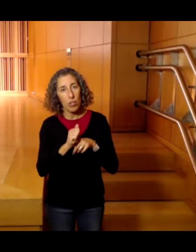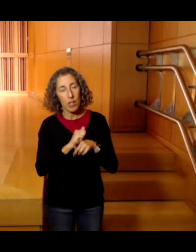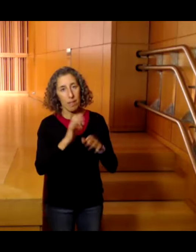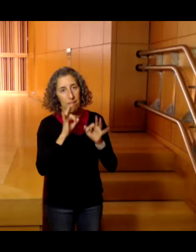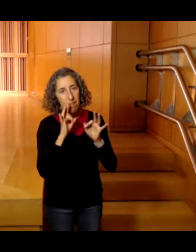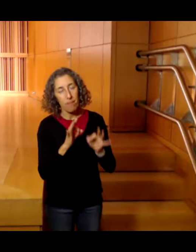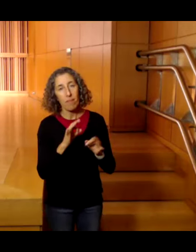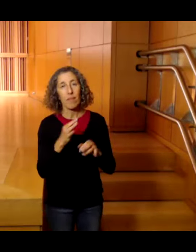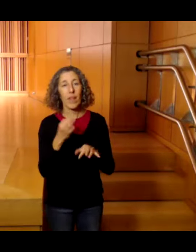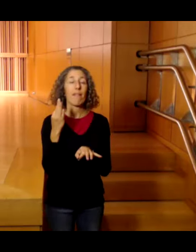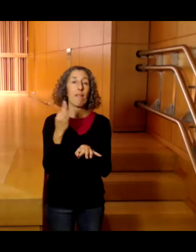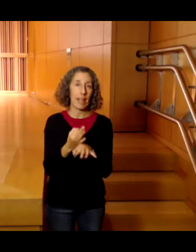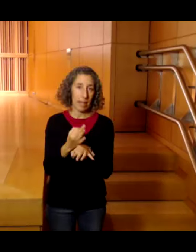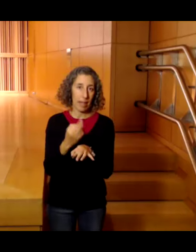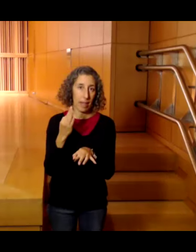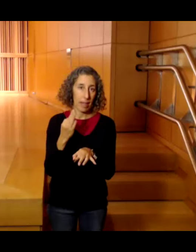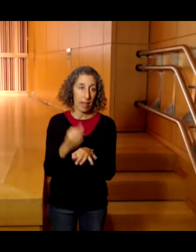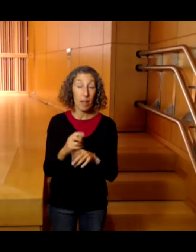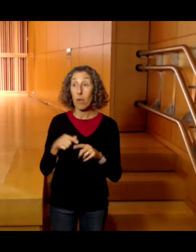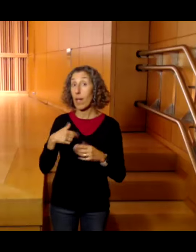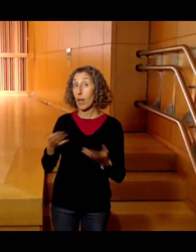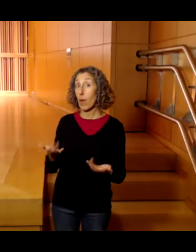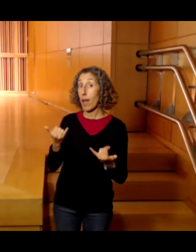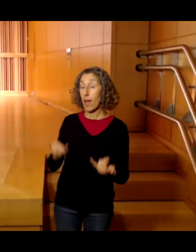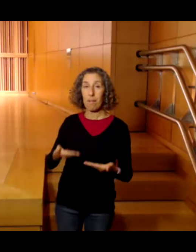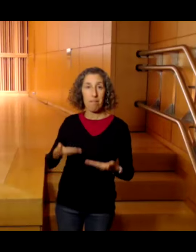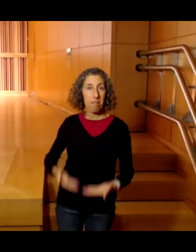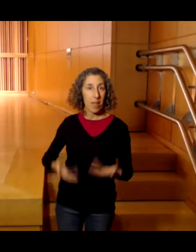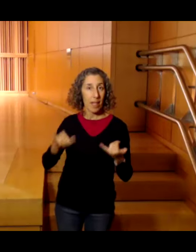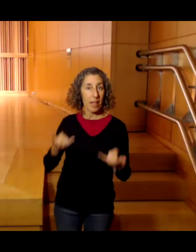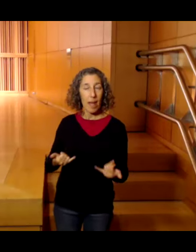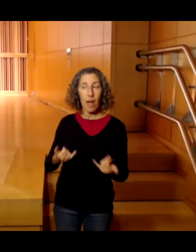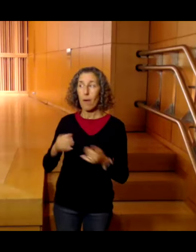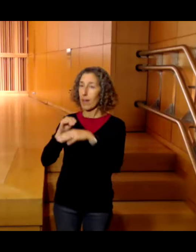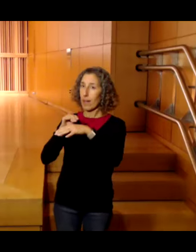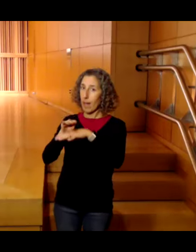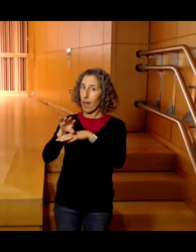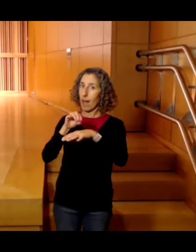and faith. Yet here I stand. counseling patients diligence.